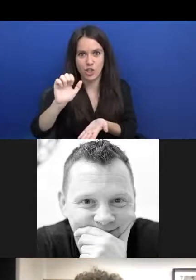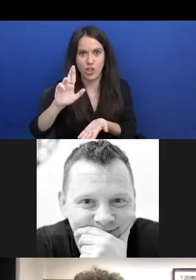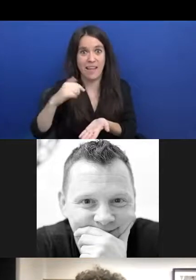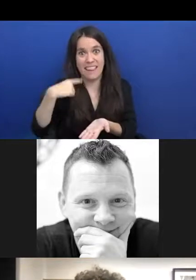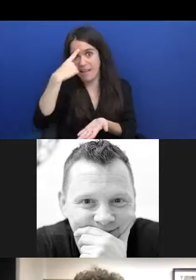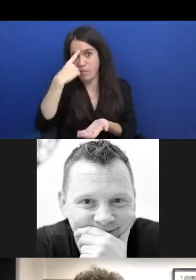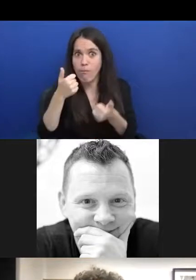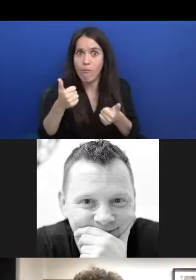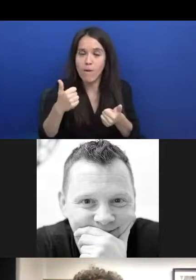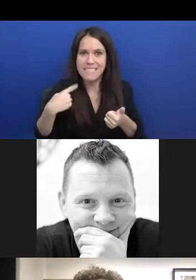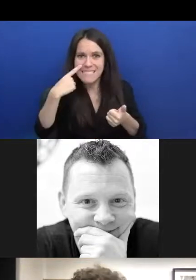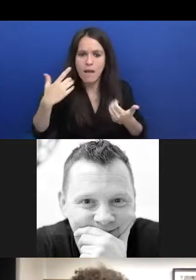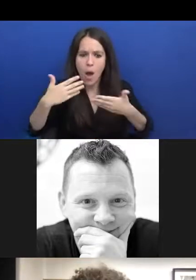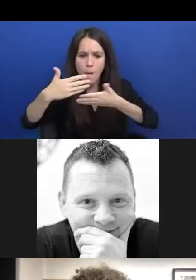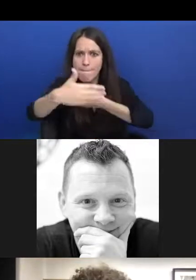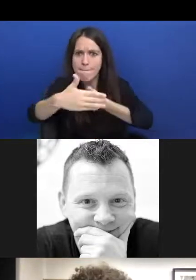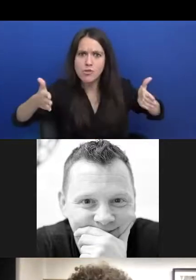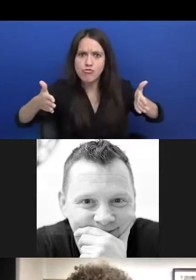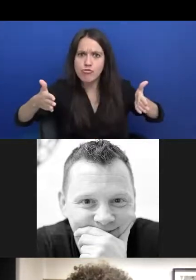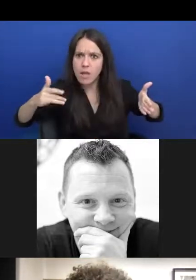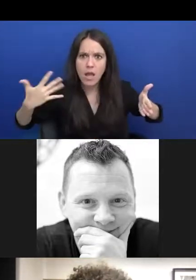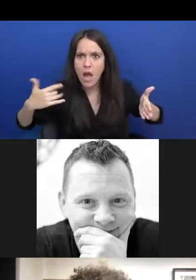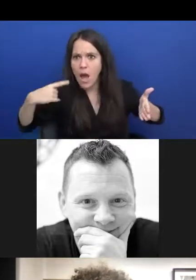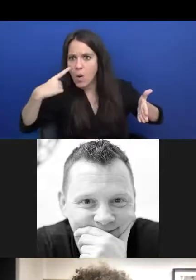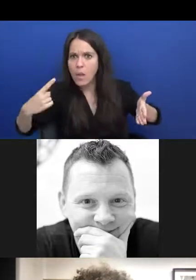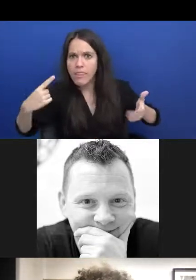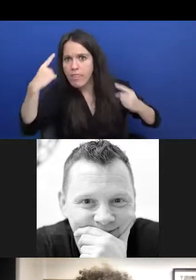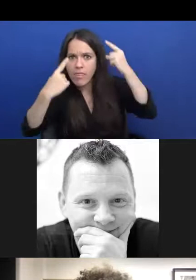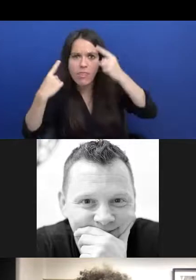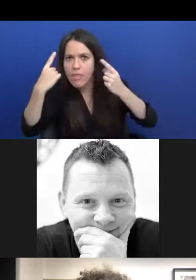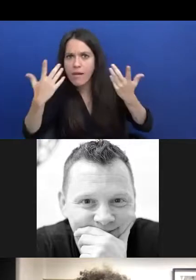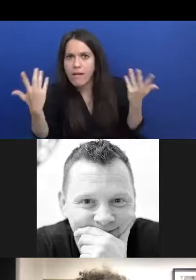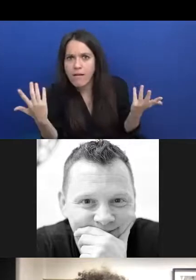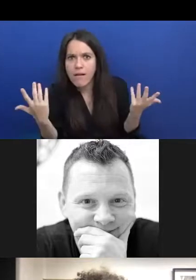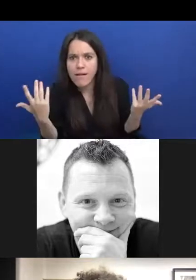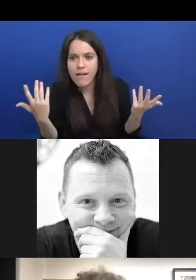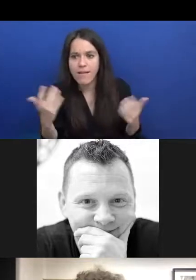define small-scale multilingualism so reified for example in my introduction with Jill Vaughan